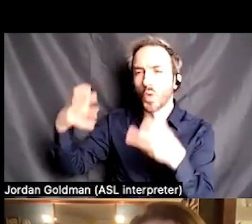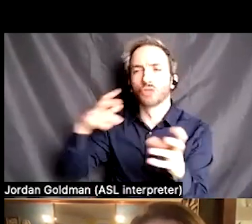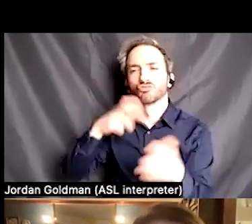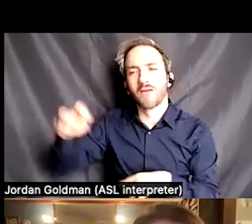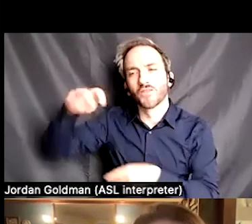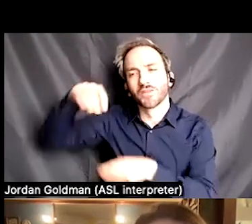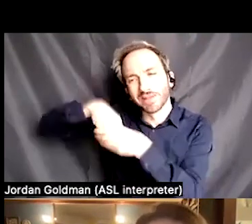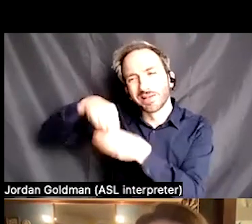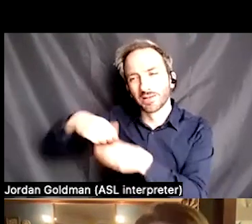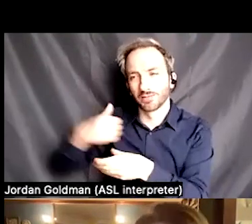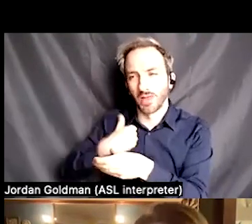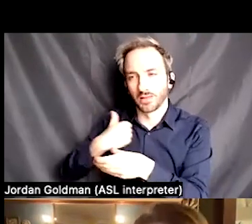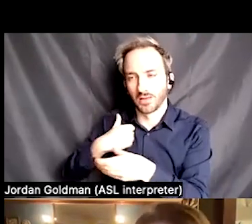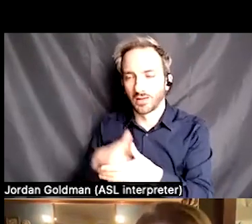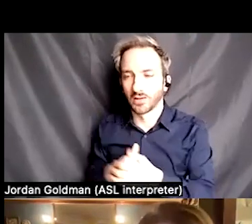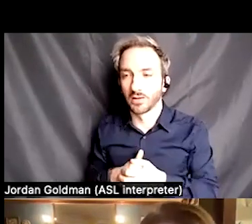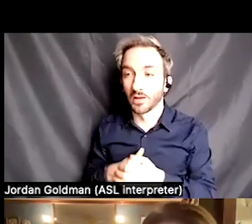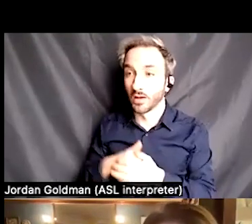But did they buy books to plan all of their trips?